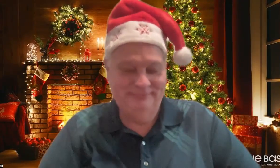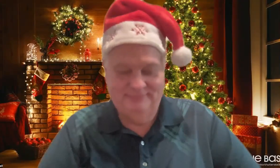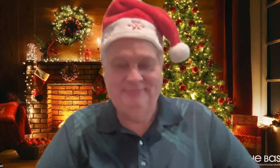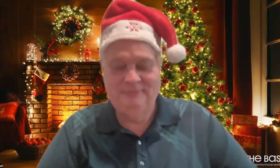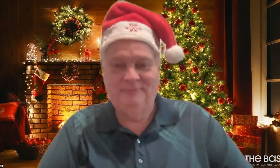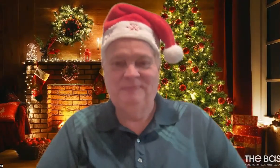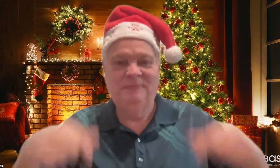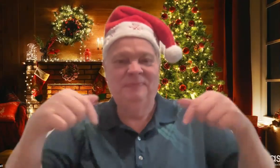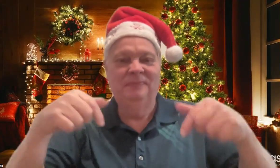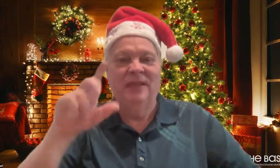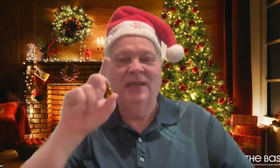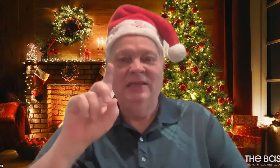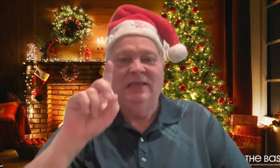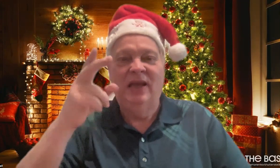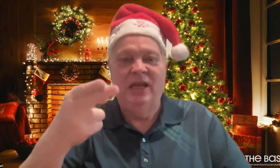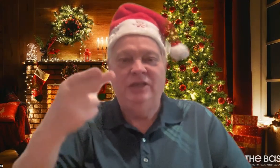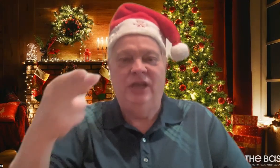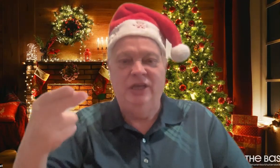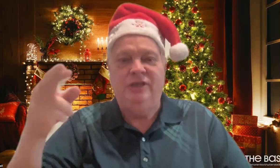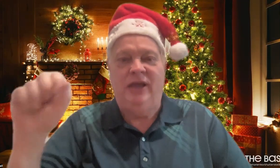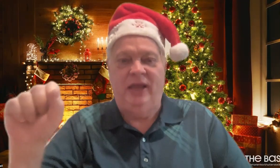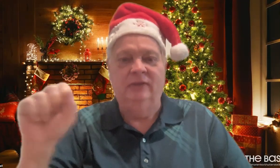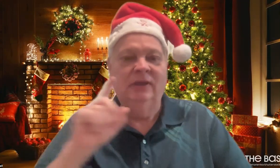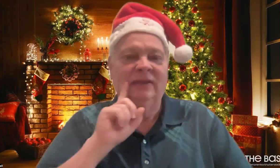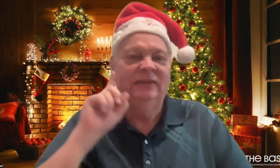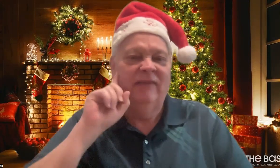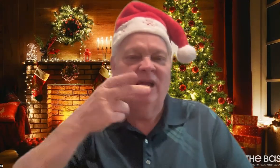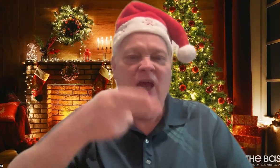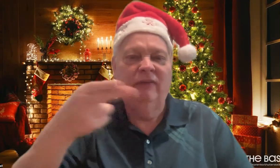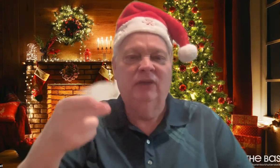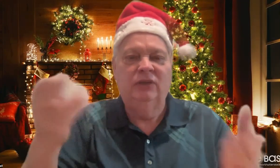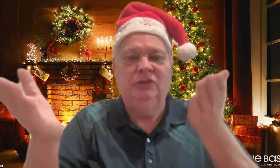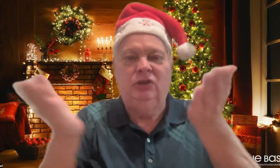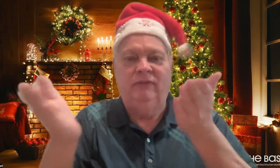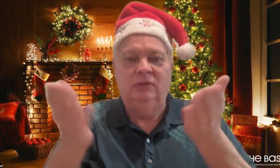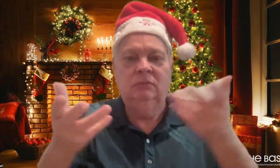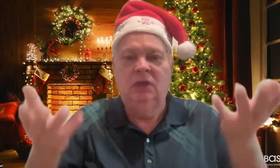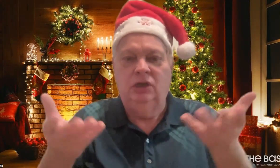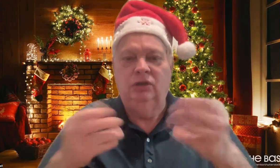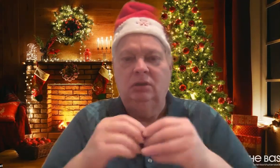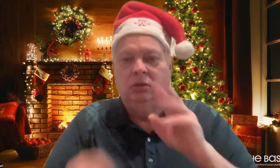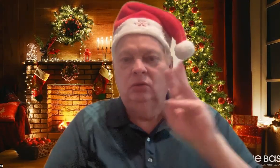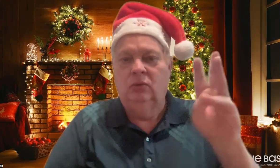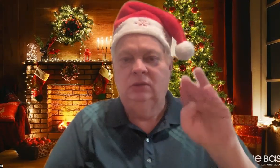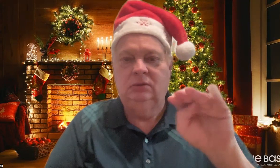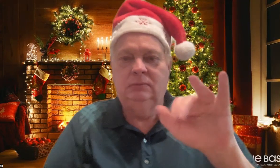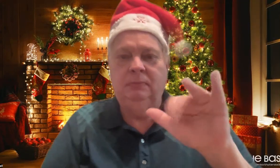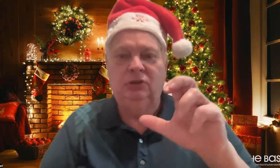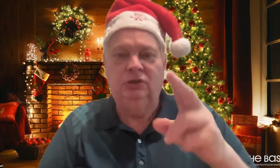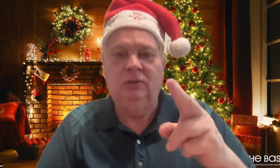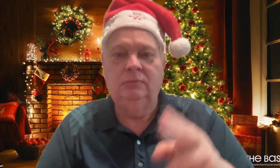We are Deaf and Hard of Hearing Services (D&HHS) here in West Michigan,